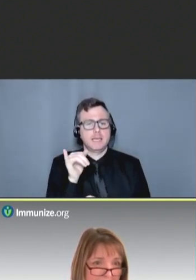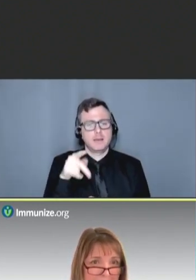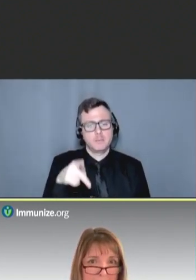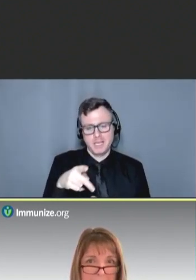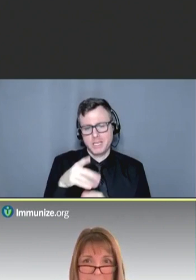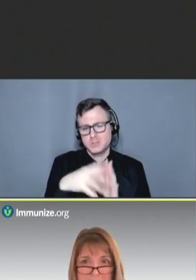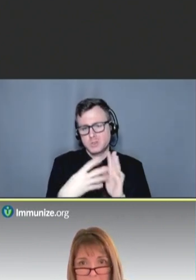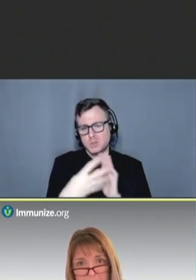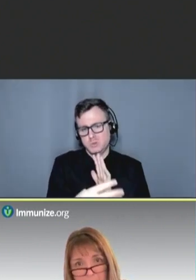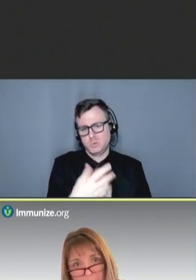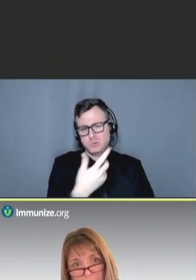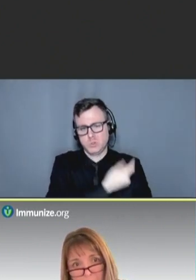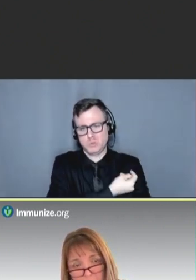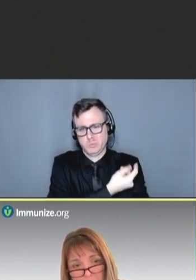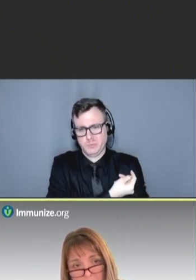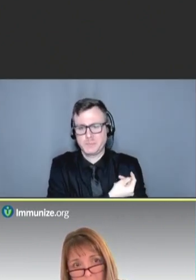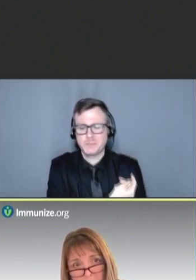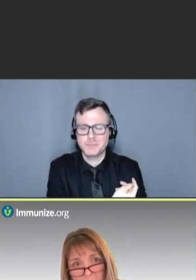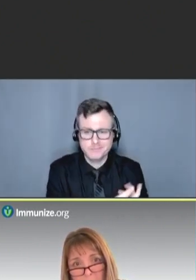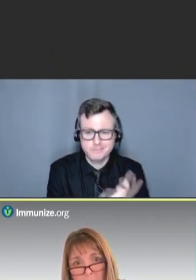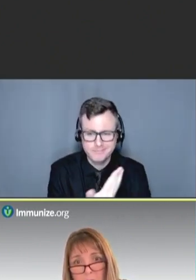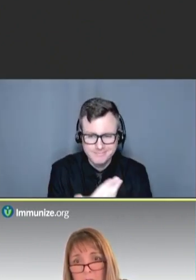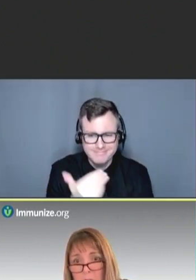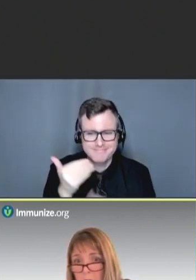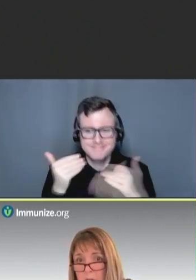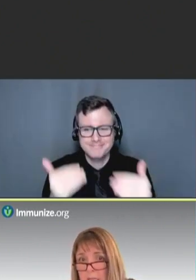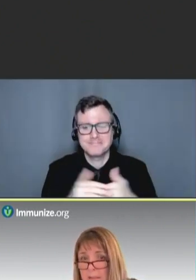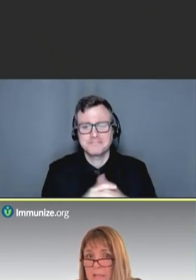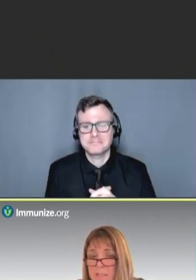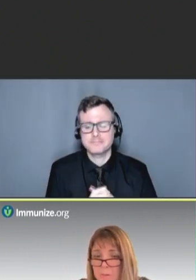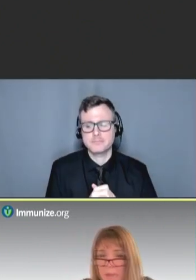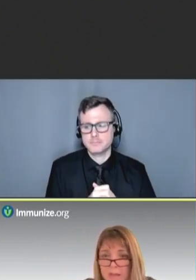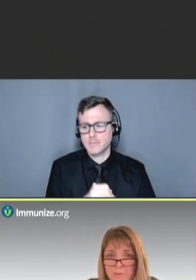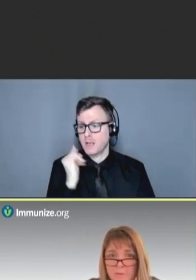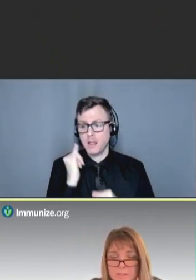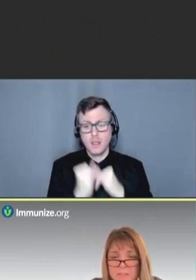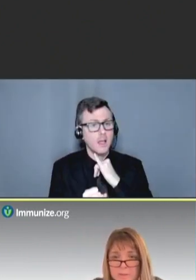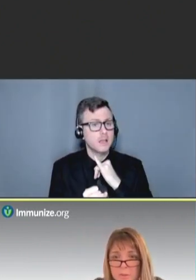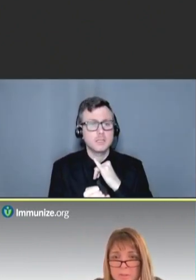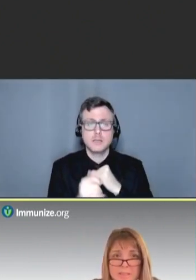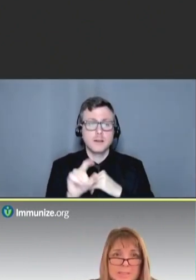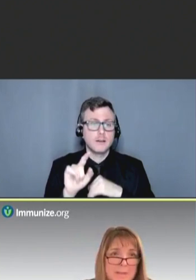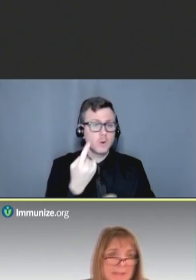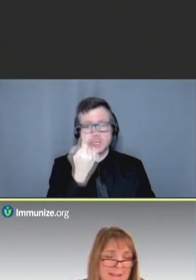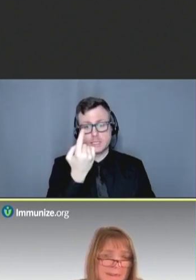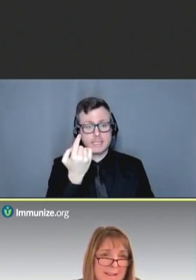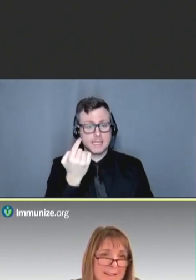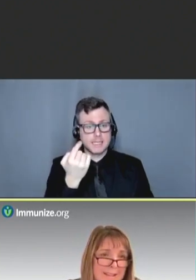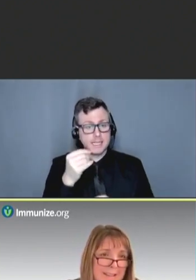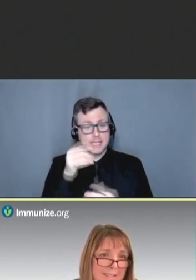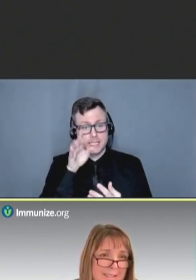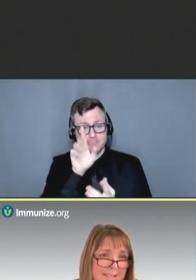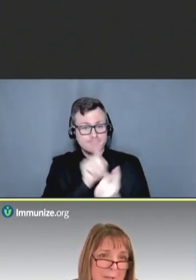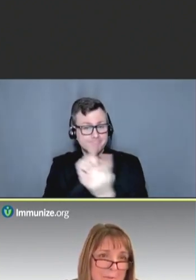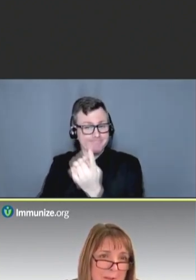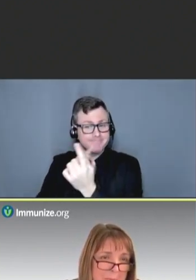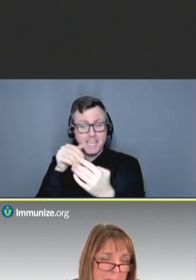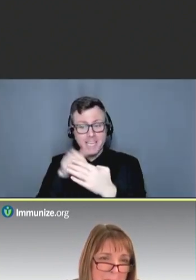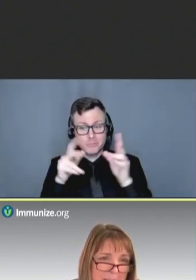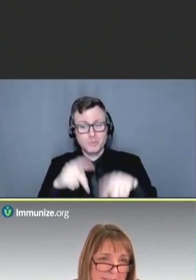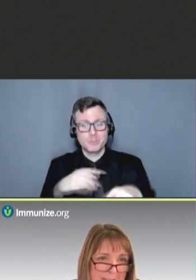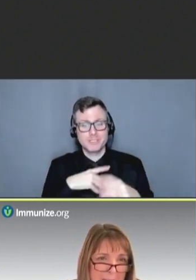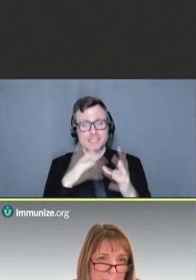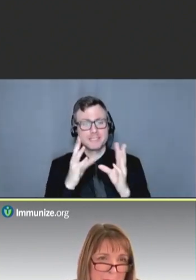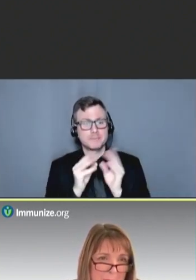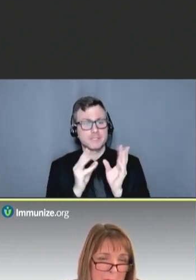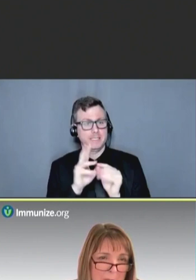And lastly, we had our first in person meeting in November, we hadn't had one for a couple